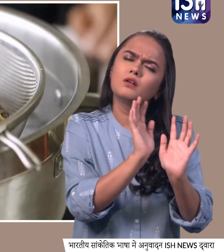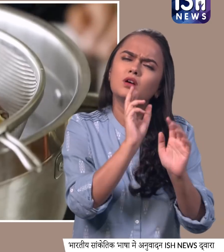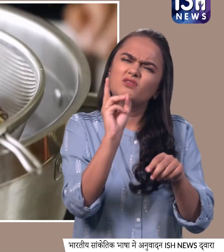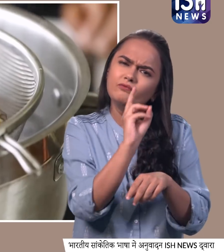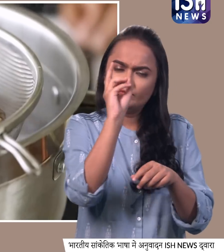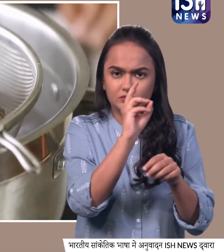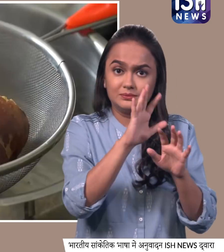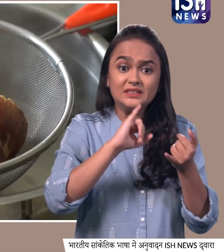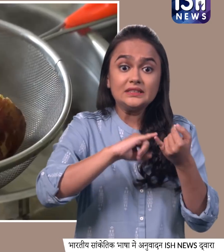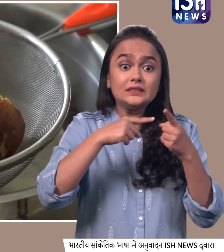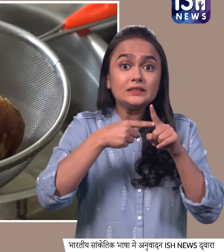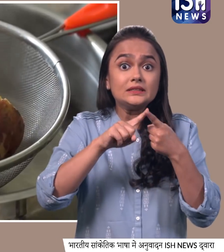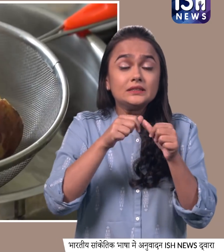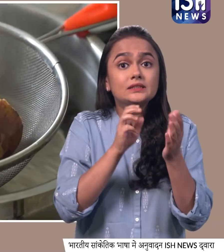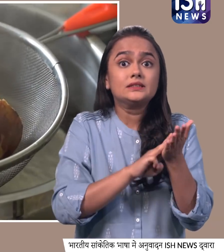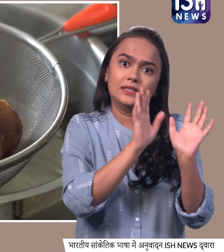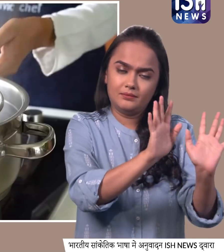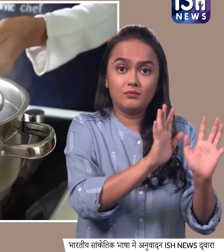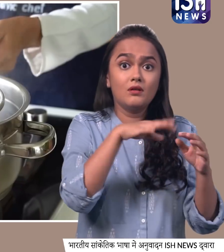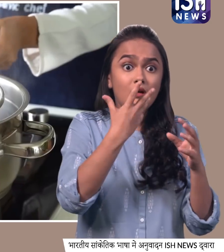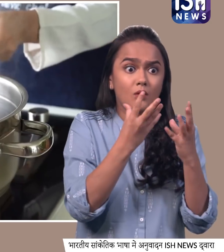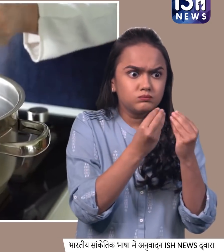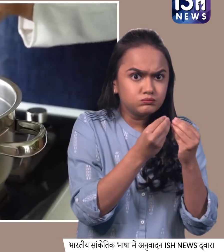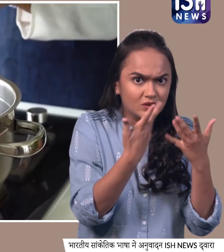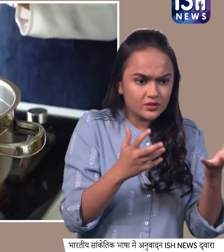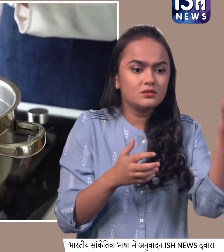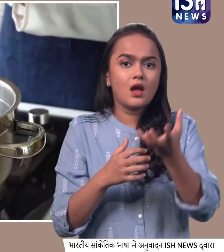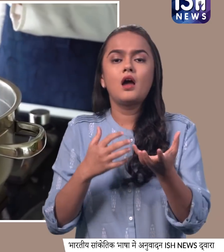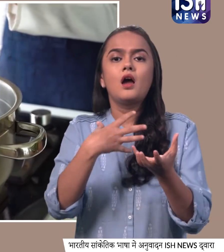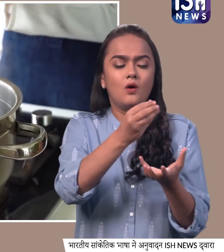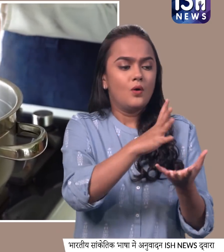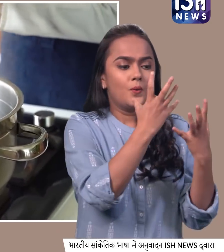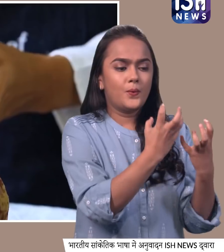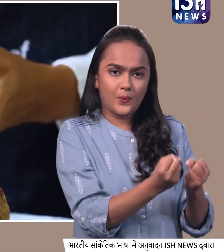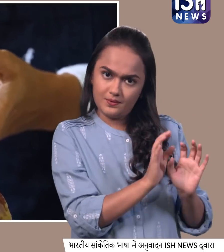When the sweet potato has finished steaming, keep it outside & allow it to cool